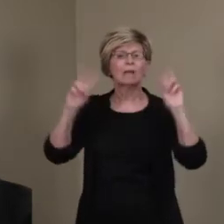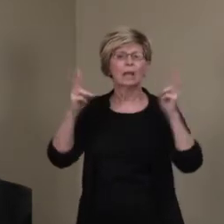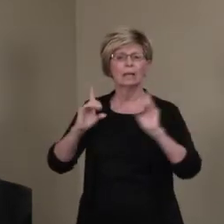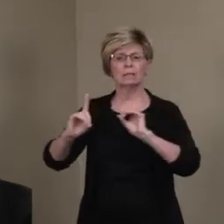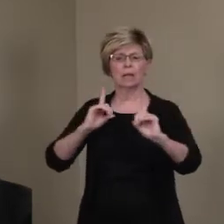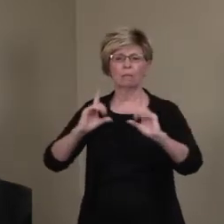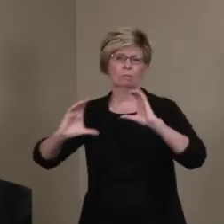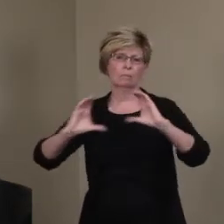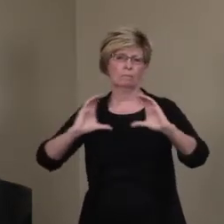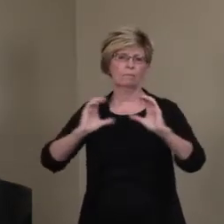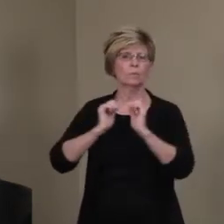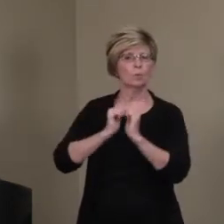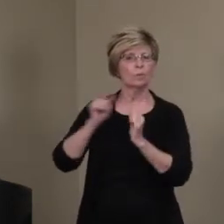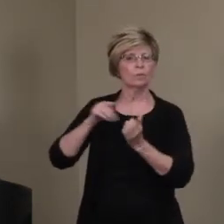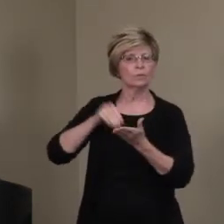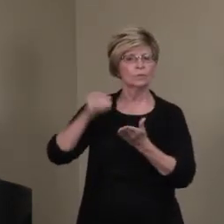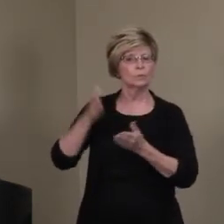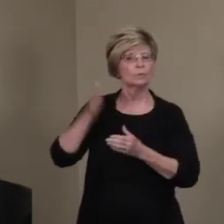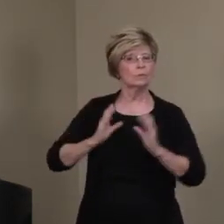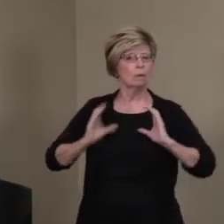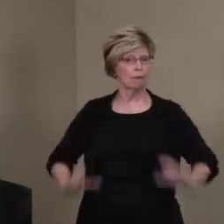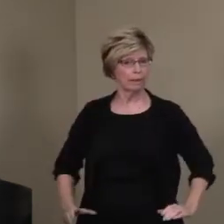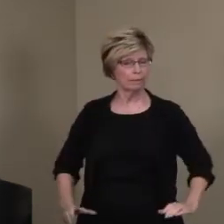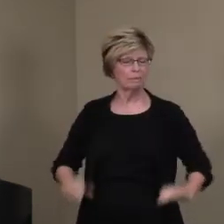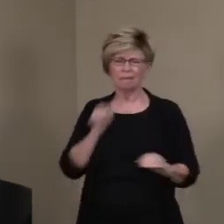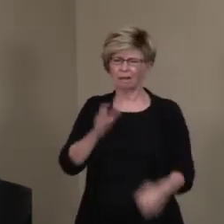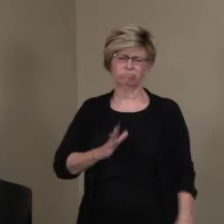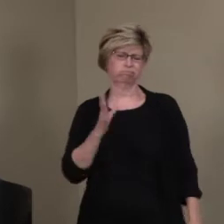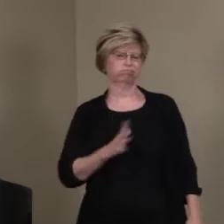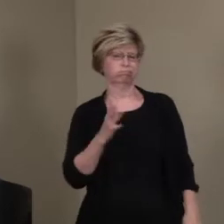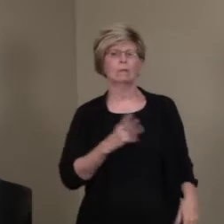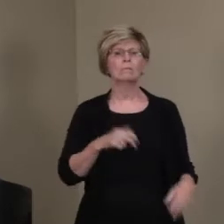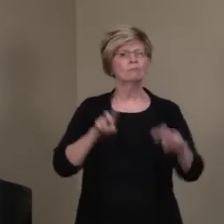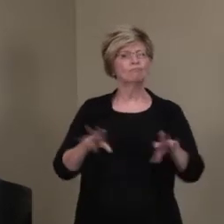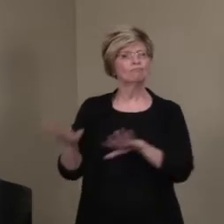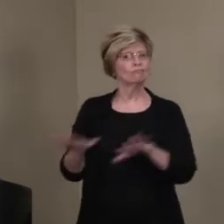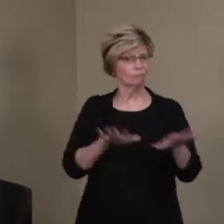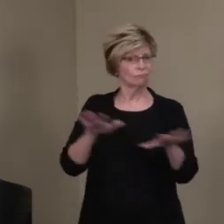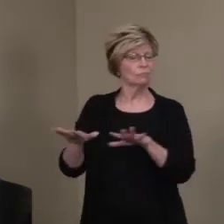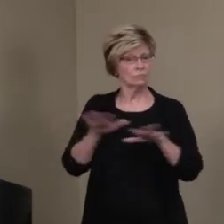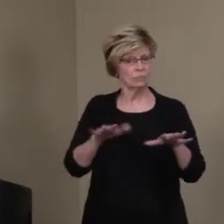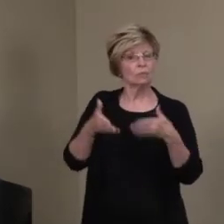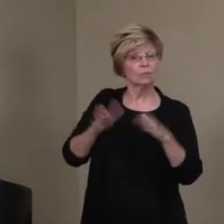them you know what do I do every day just have this dialogue this communication with the student doesn't have to be anything formal but if the